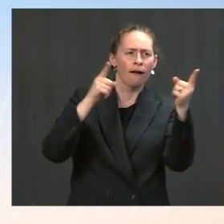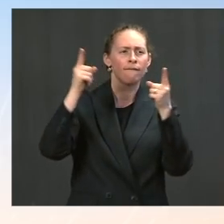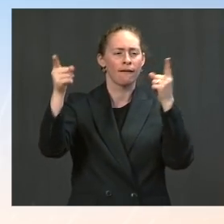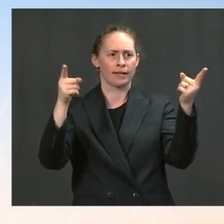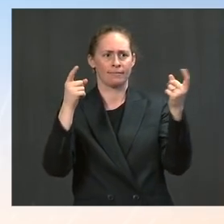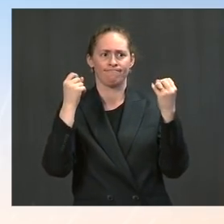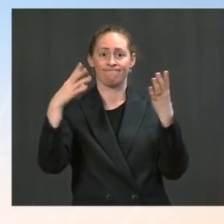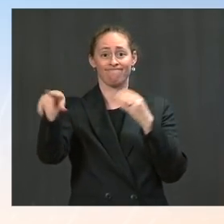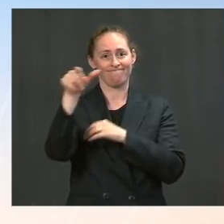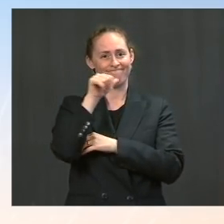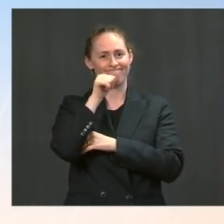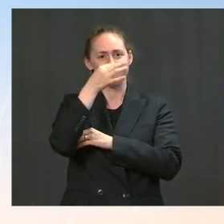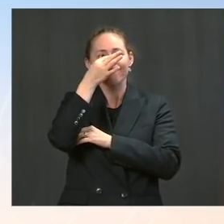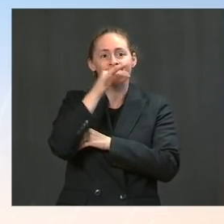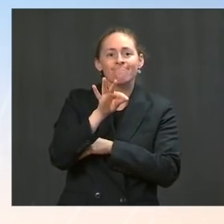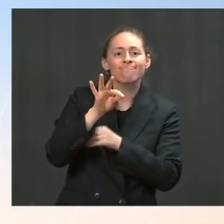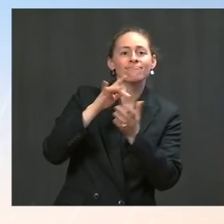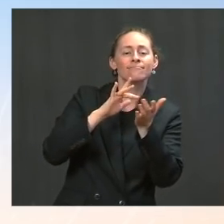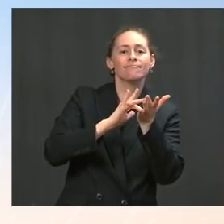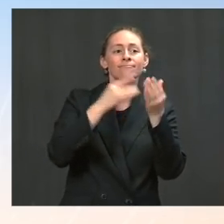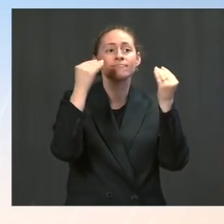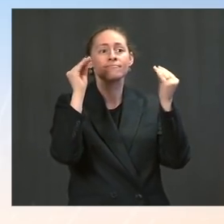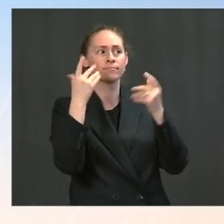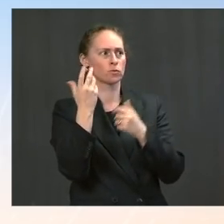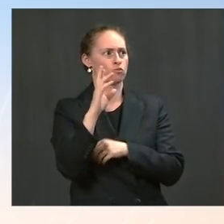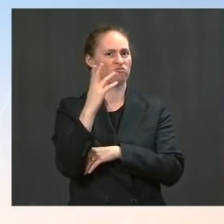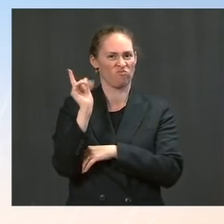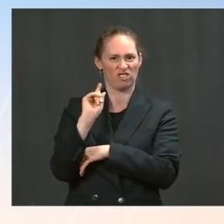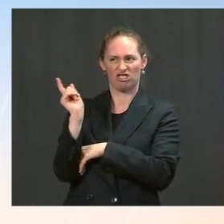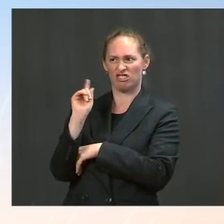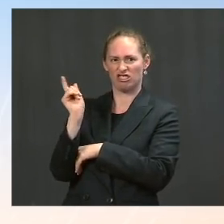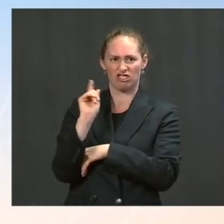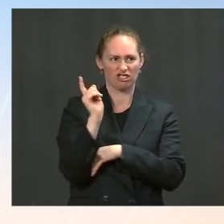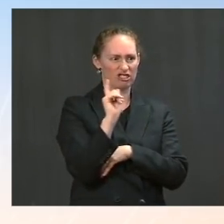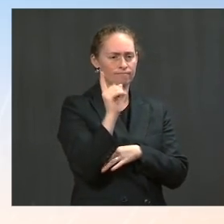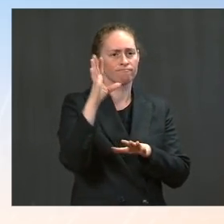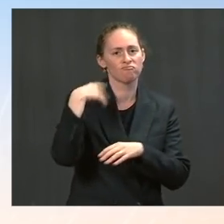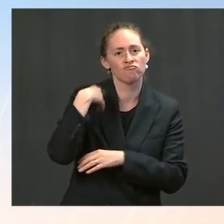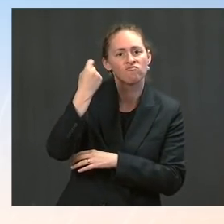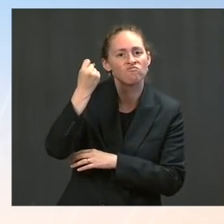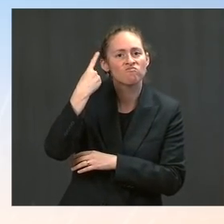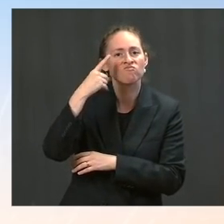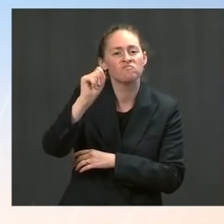They may not know, still, where to get a vaccine. We certainly understand that. So, part of what we're trying to do is deploy